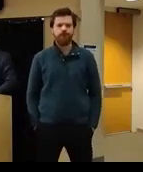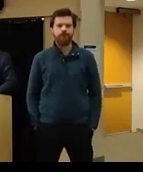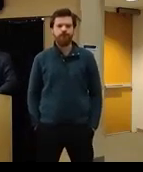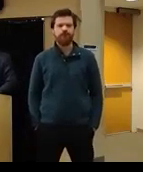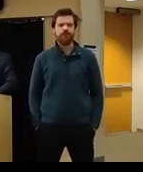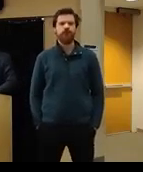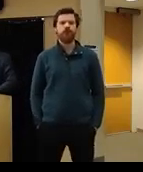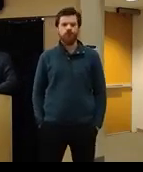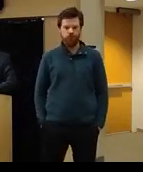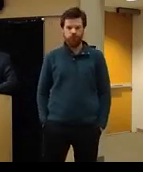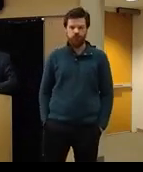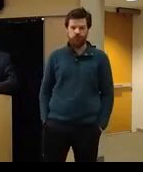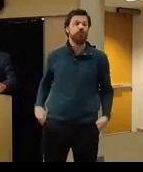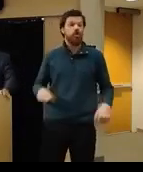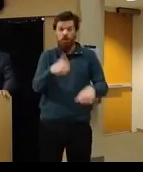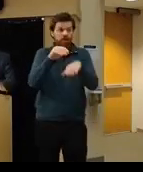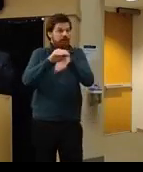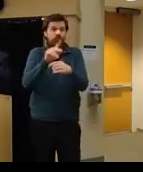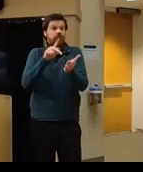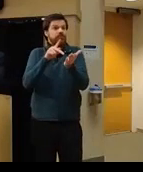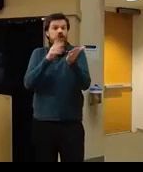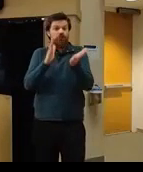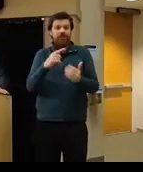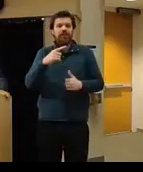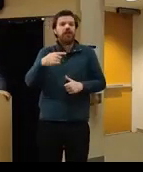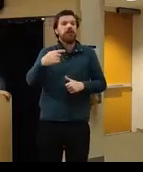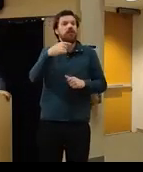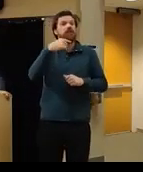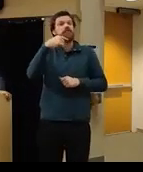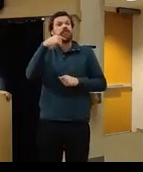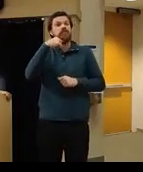Sullivan another influential psychiatrist said that heterosexual activity seems to be one of